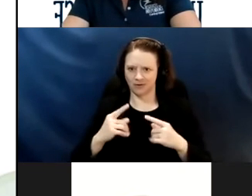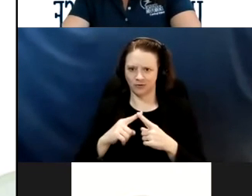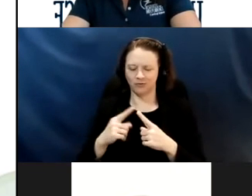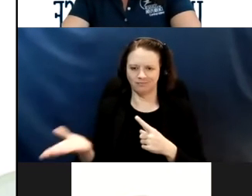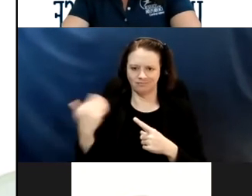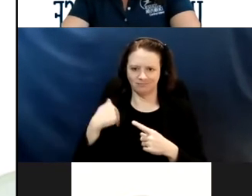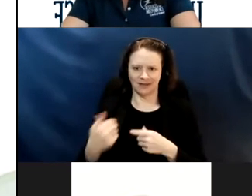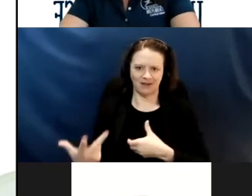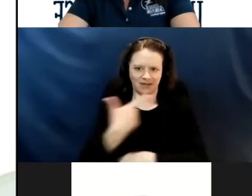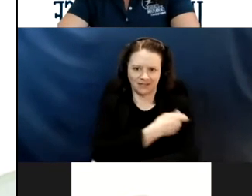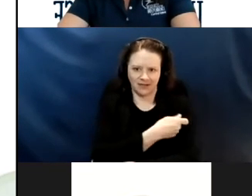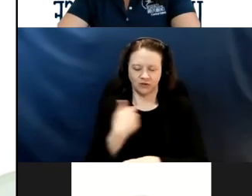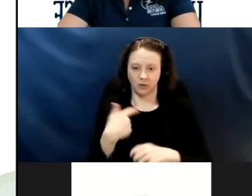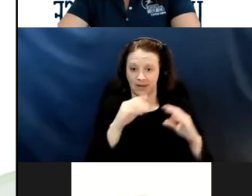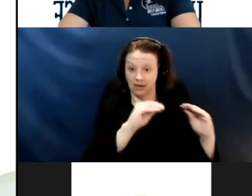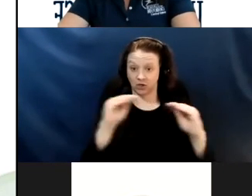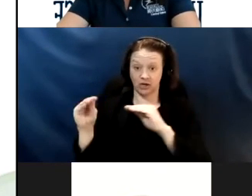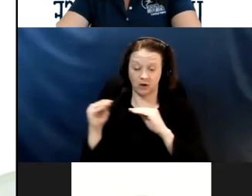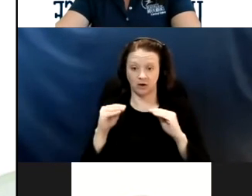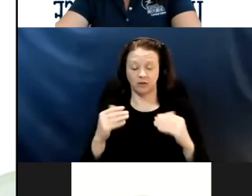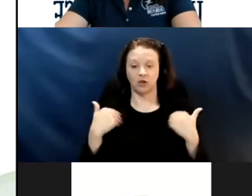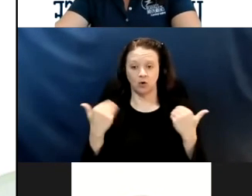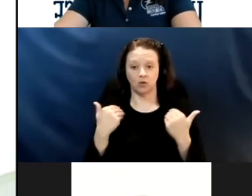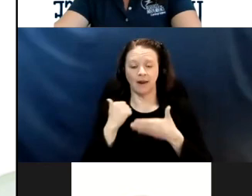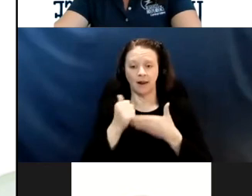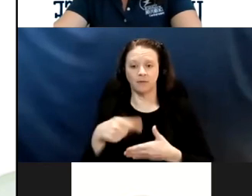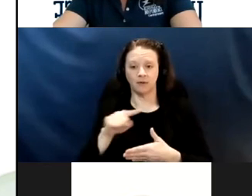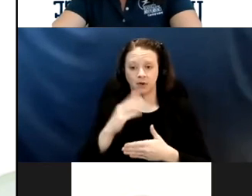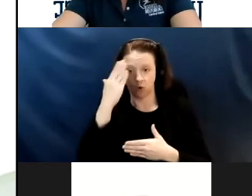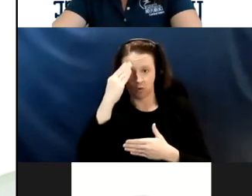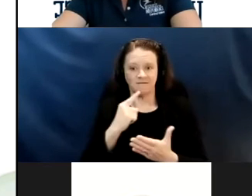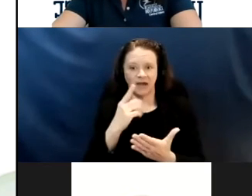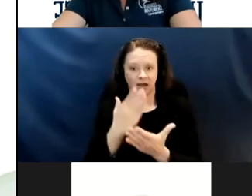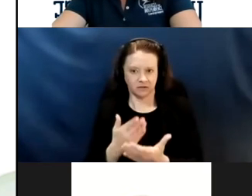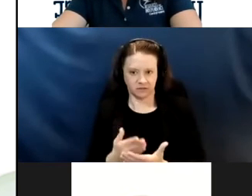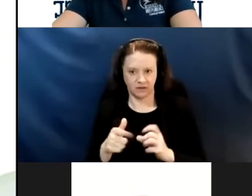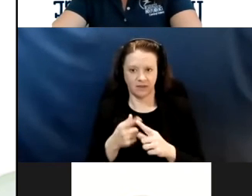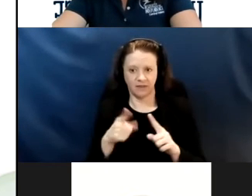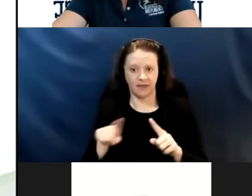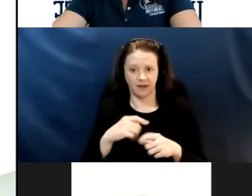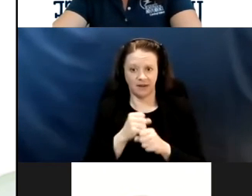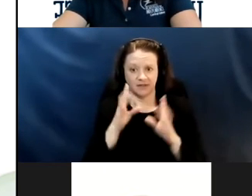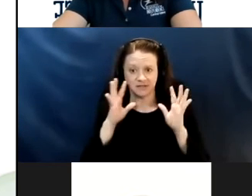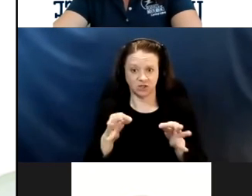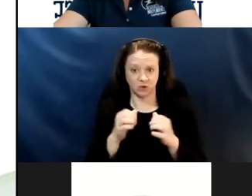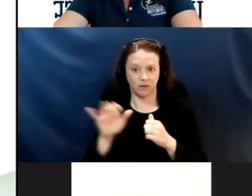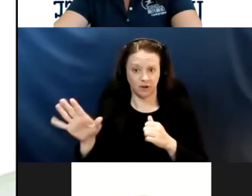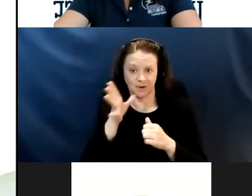and we're helping them to know the facts, so they can make those decisions and with their parents and get the vaccine also.